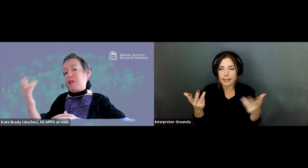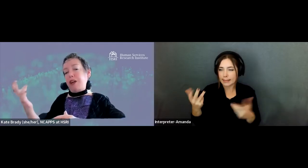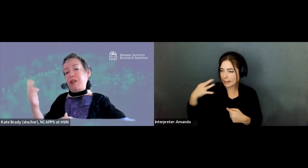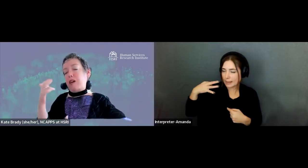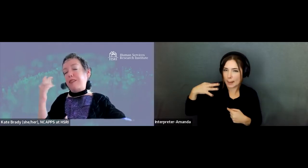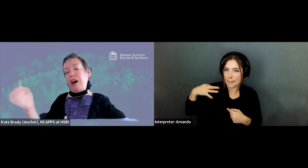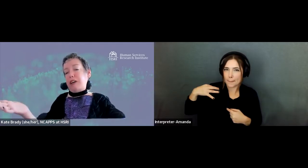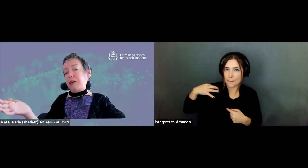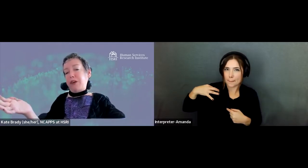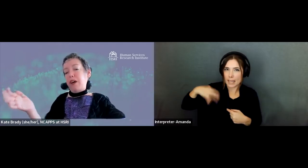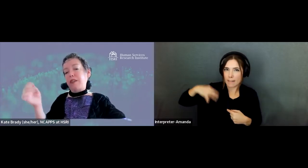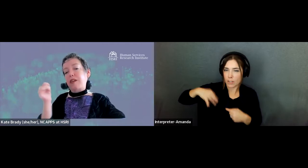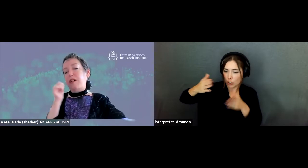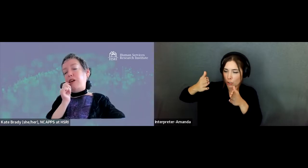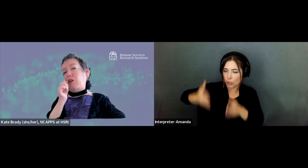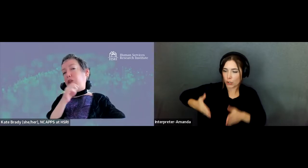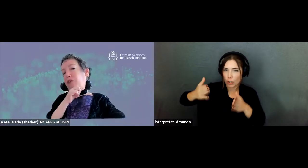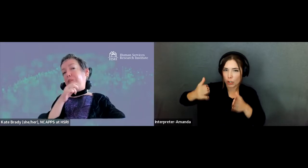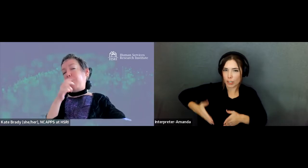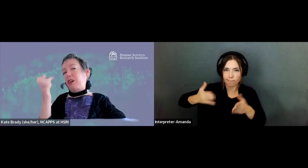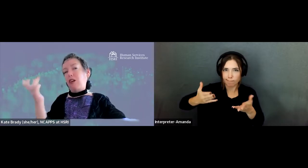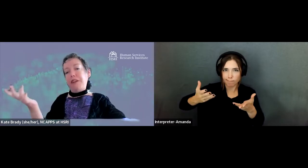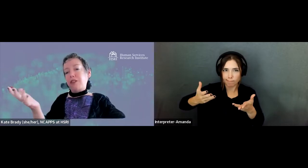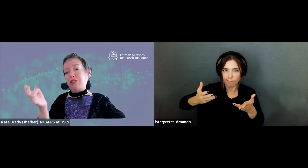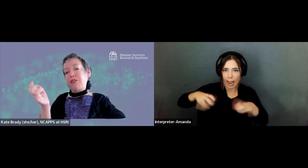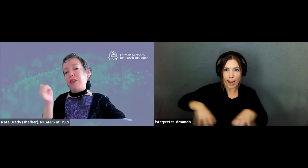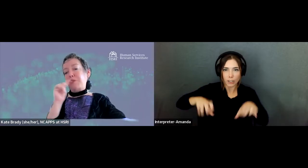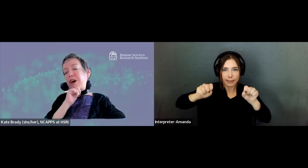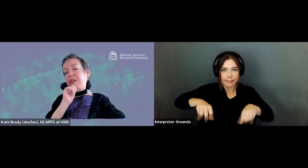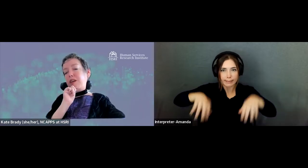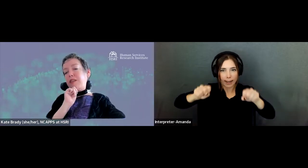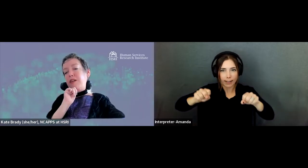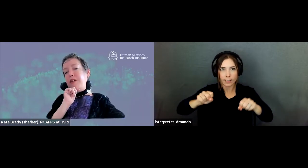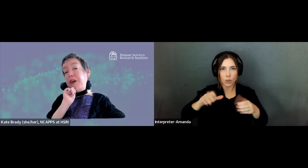a provider is not in compliance. They will call this grievance process.